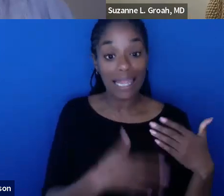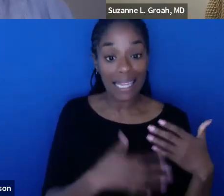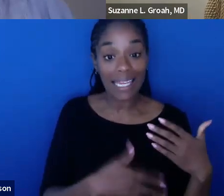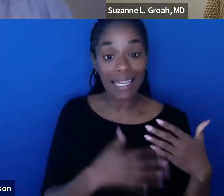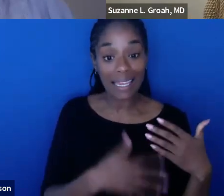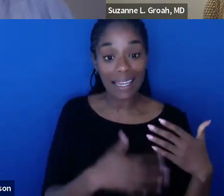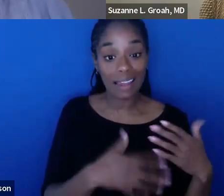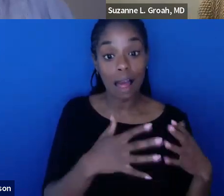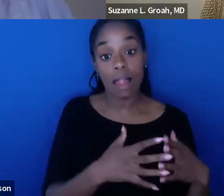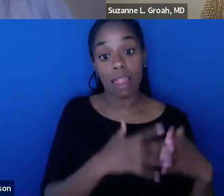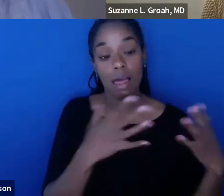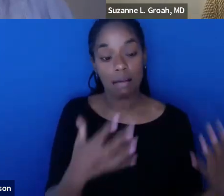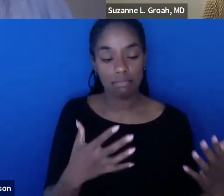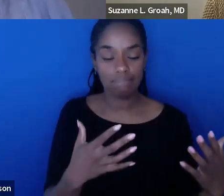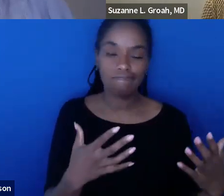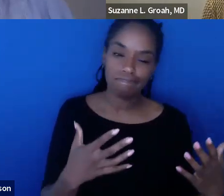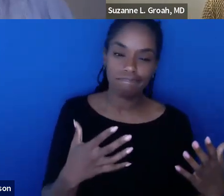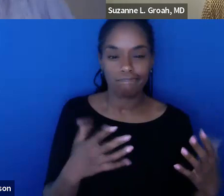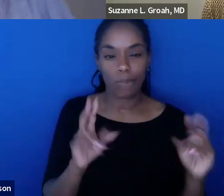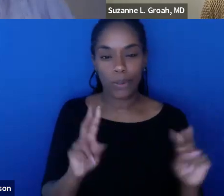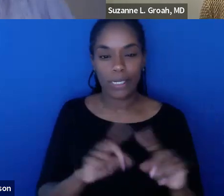then we kind of look at different things. Why are they leaking?